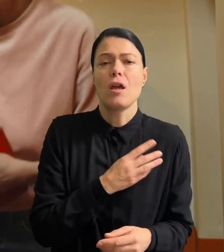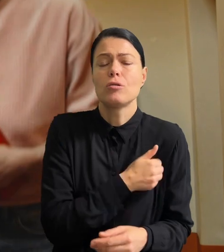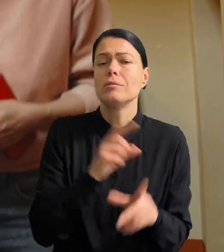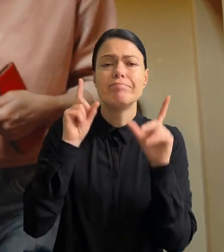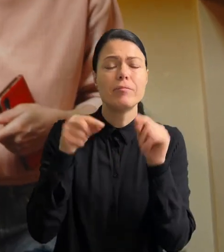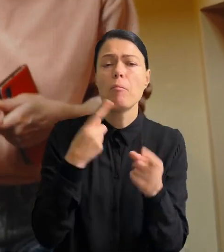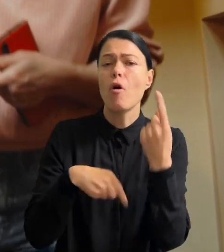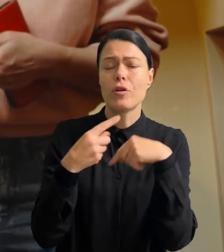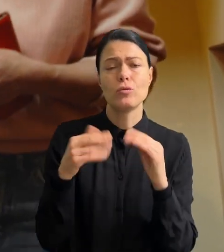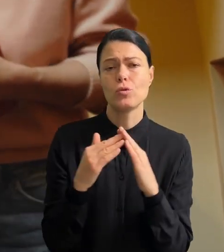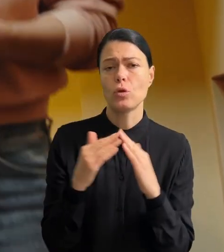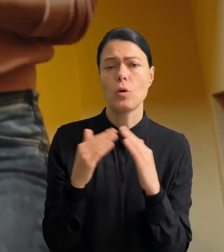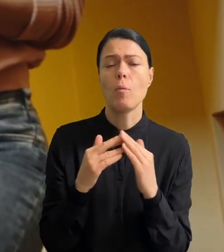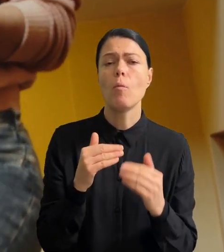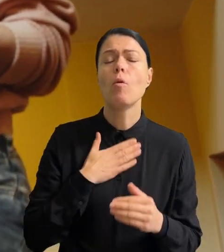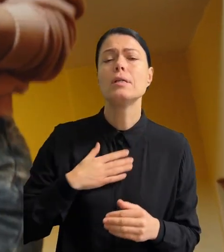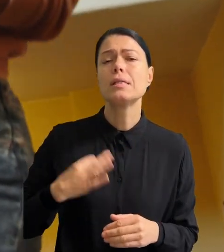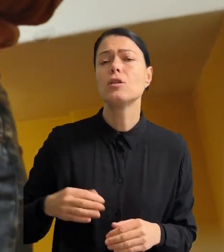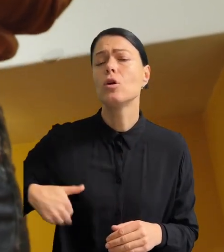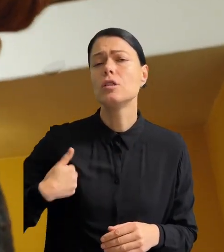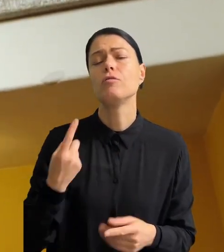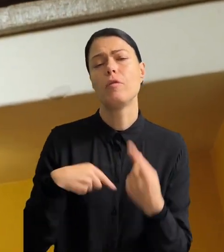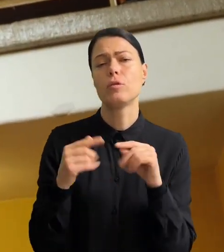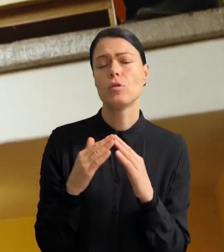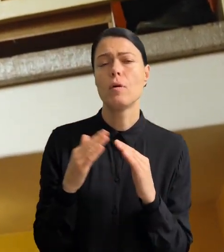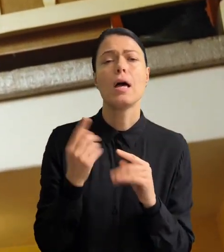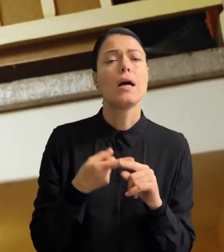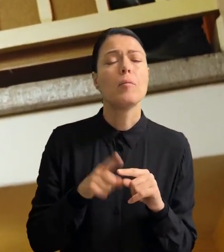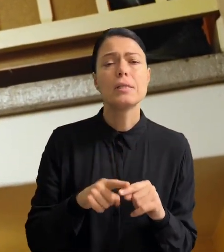My son already wanted to go back because it was very hard.